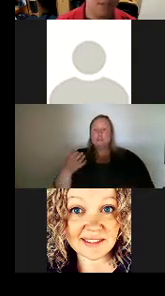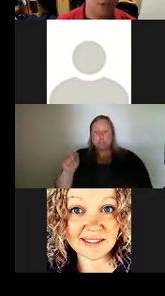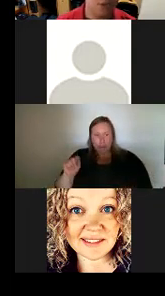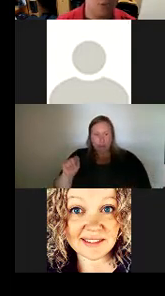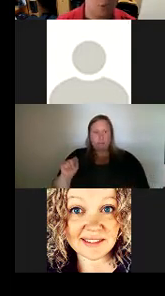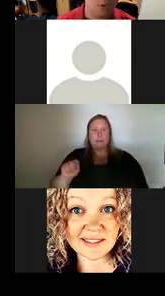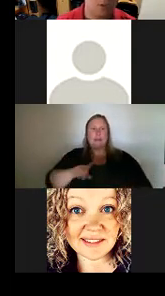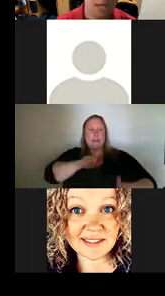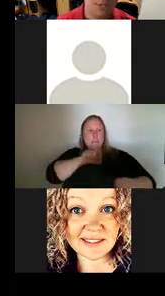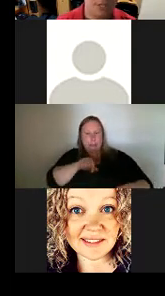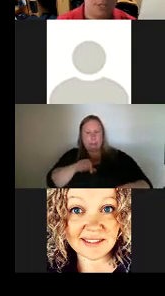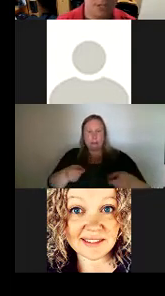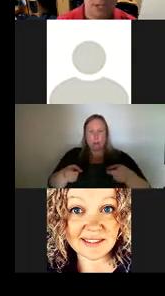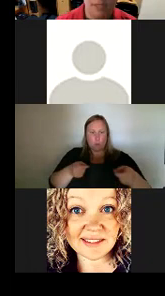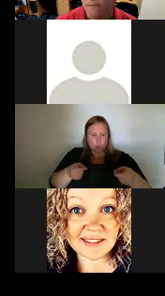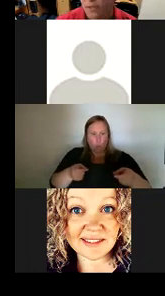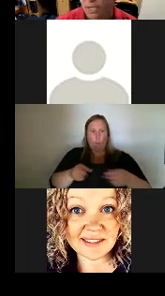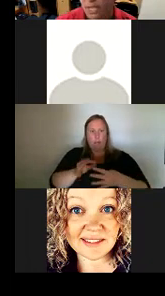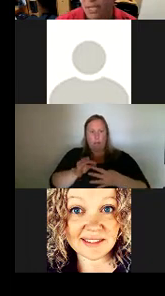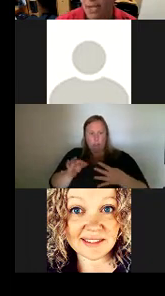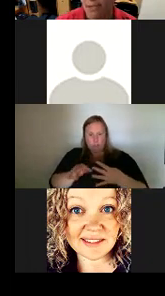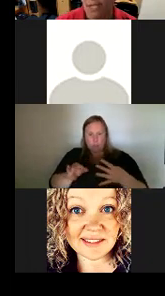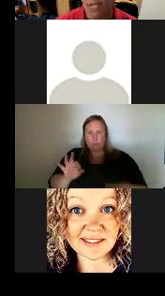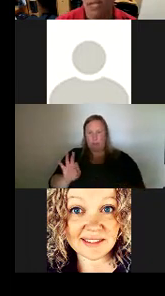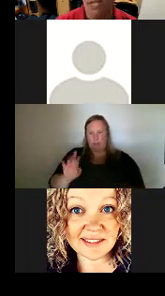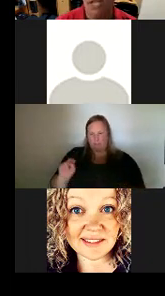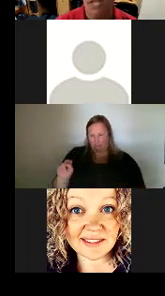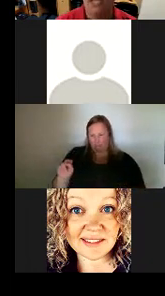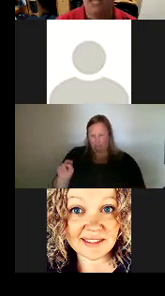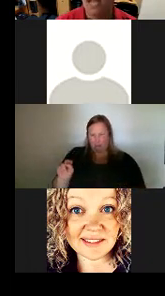CONTROL, OPTION, THE FUNCTION KEY, THE FN KEY, AND CAPS LOCK